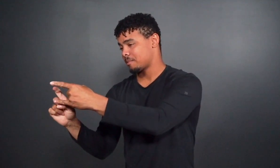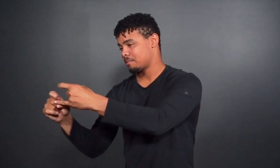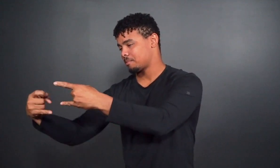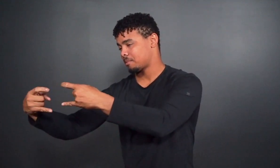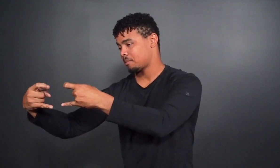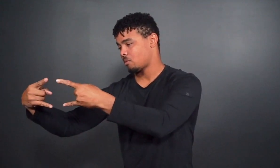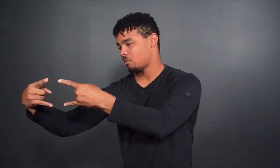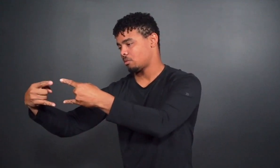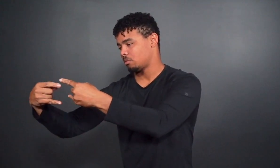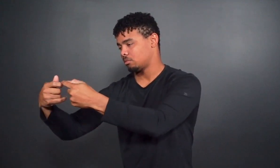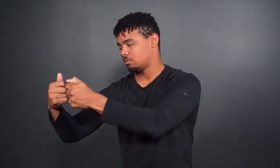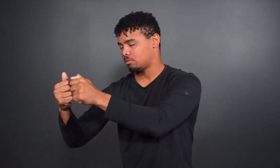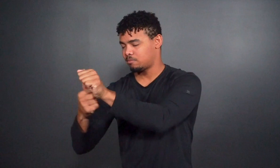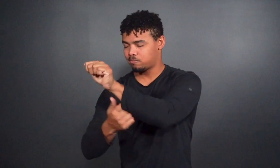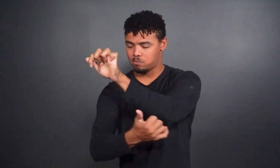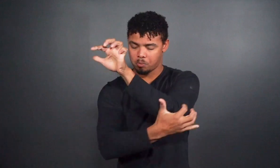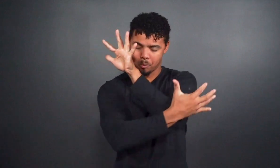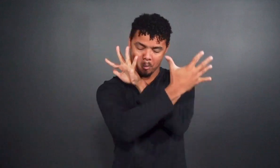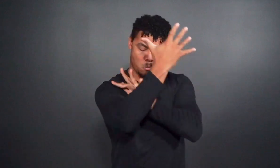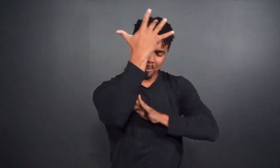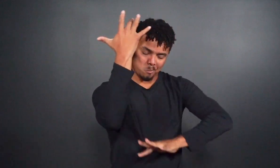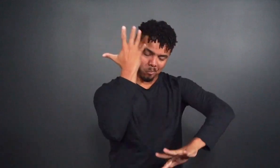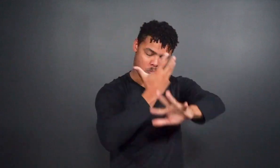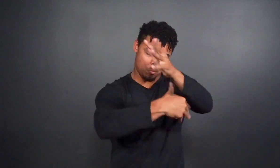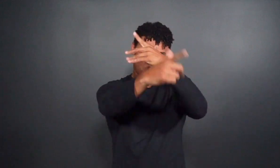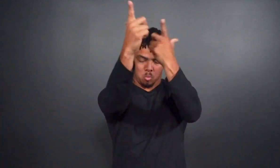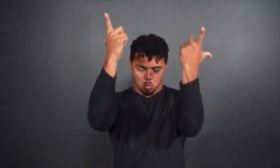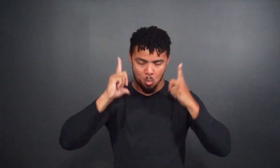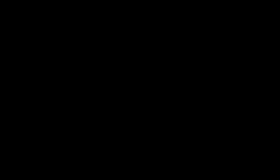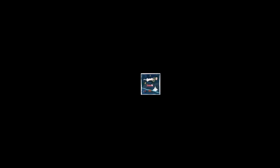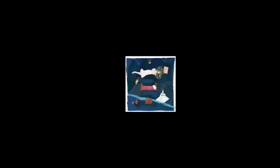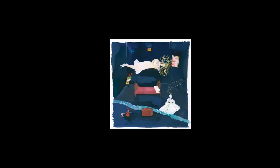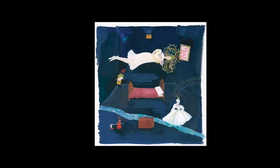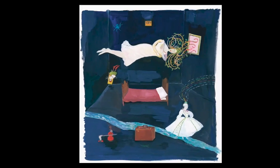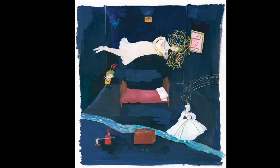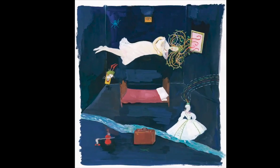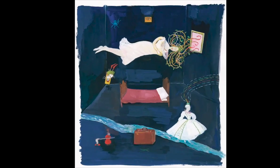he taps it, it shimmers and swirls into: